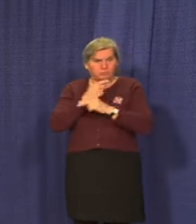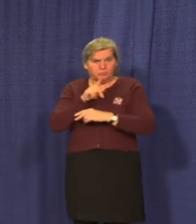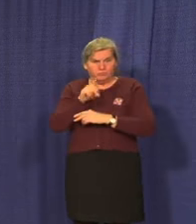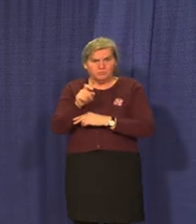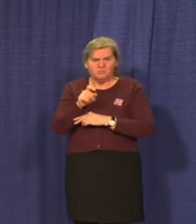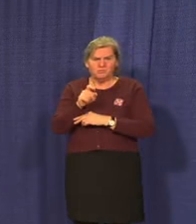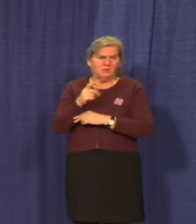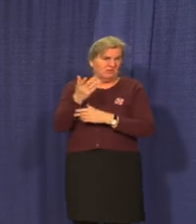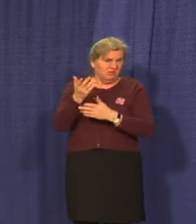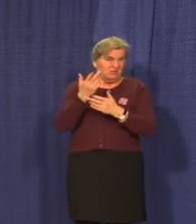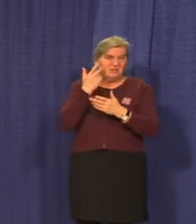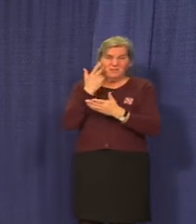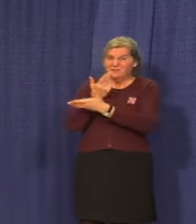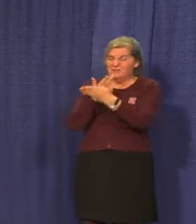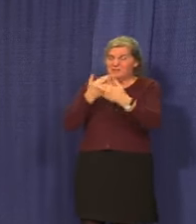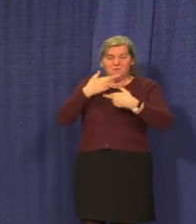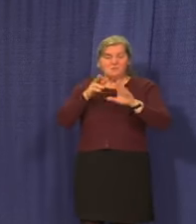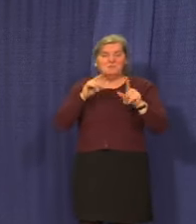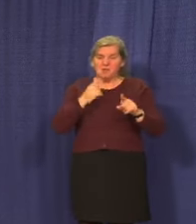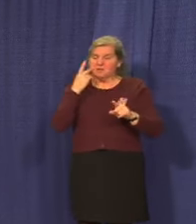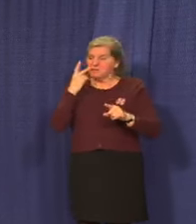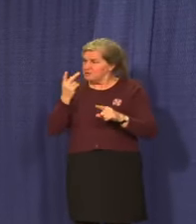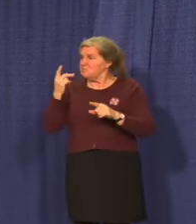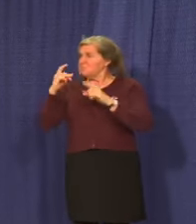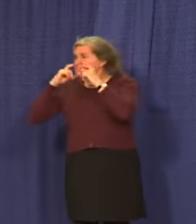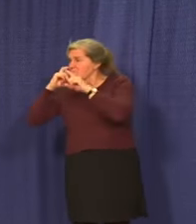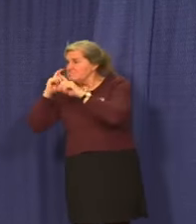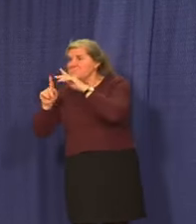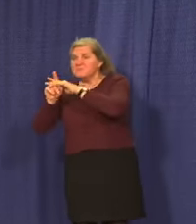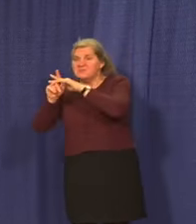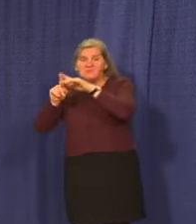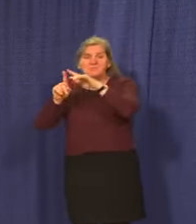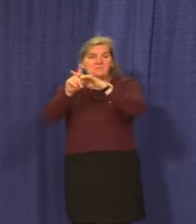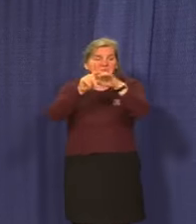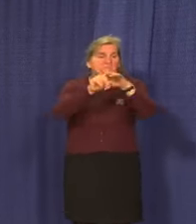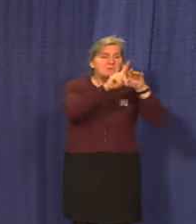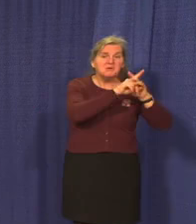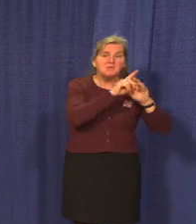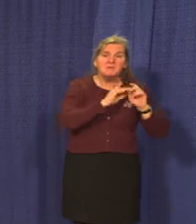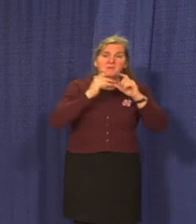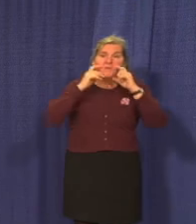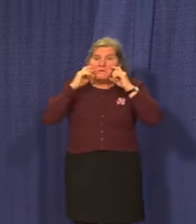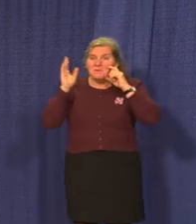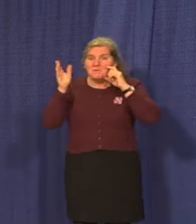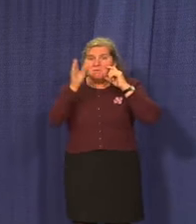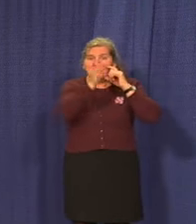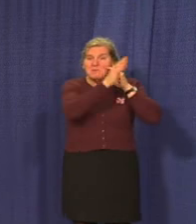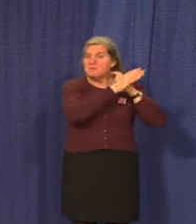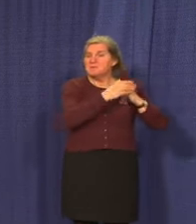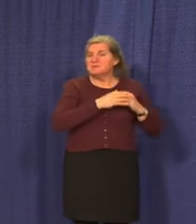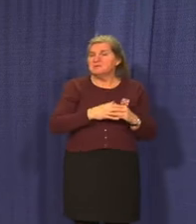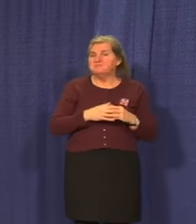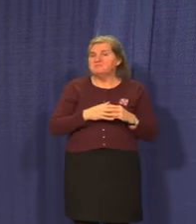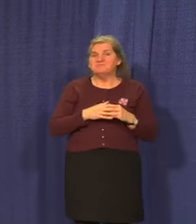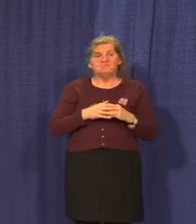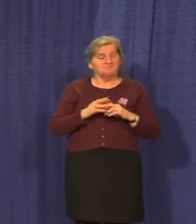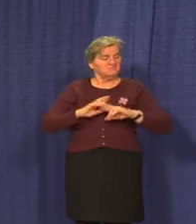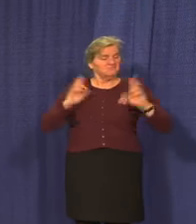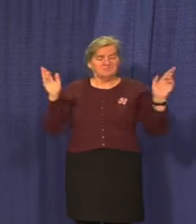LOOK AROUND THE ROOMS THAT YOU ARE IN AND YOU WILL SEE THAT THE MAJORITY OF YUKONERS HAVE ABSOLUTELY SIGNED ON TO MASK